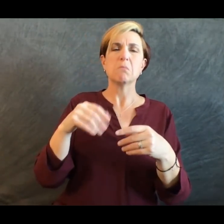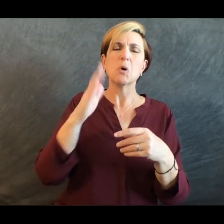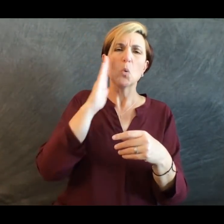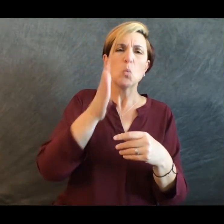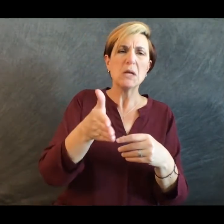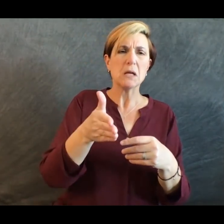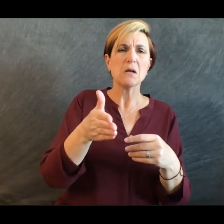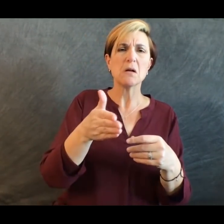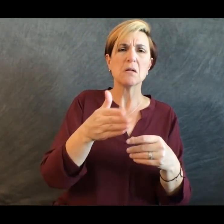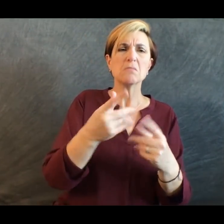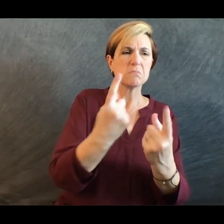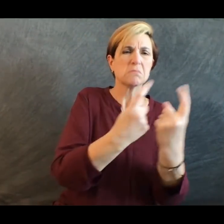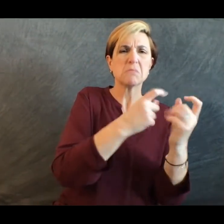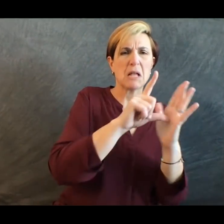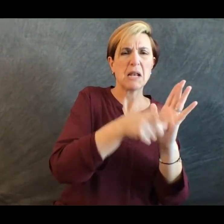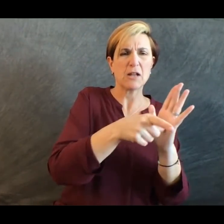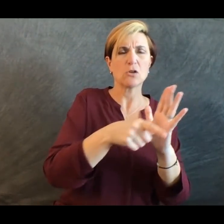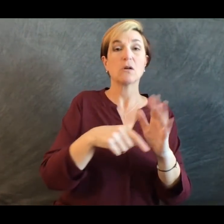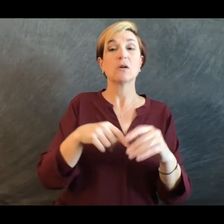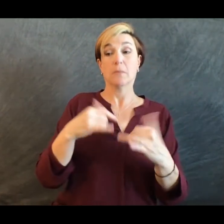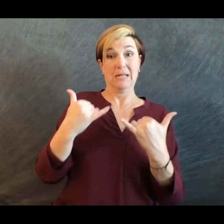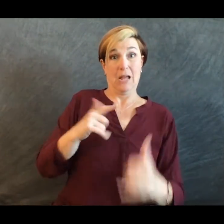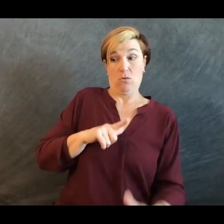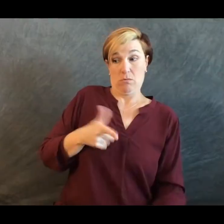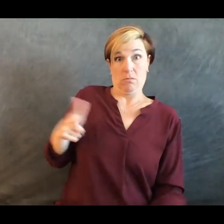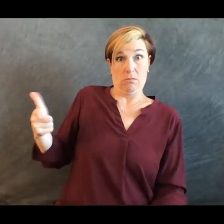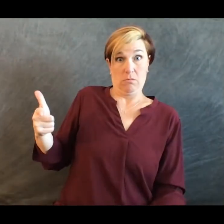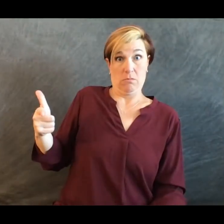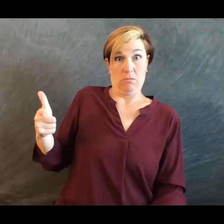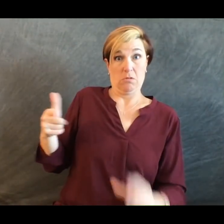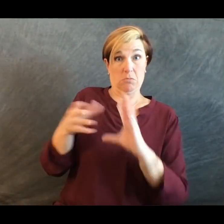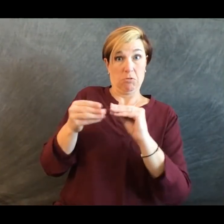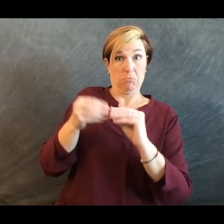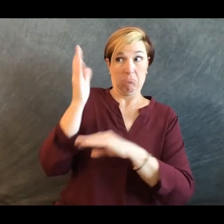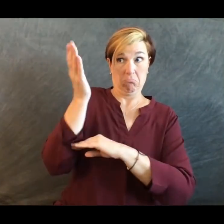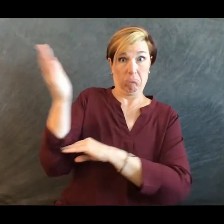please dr. Burks and you can go over some of the numbers we just looked at